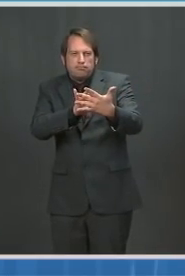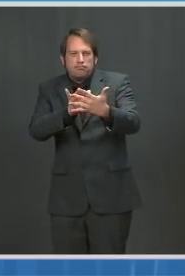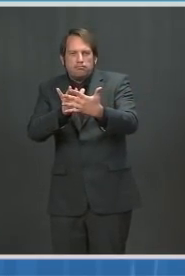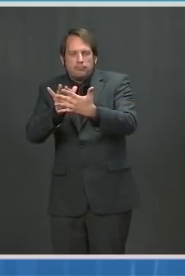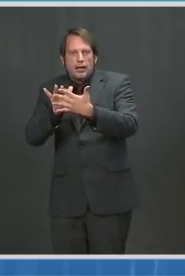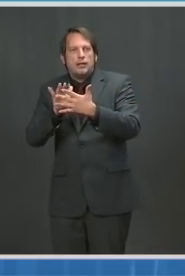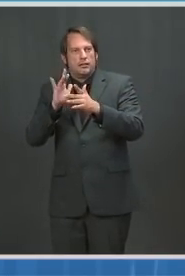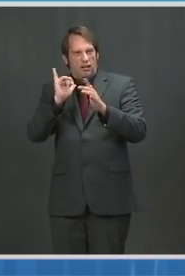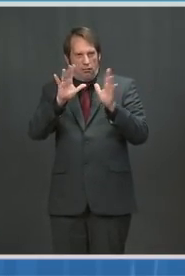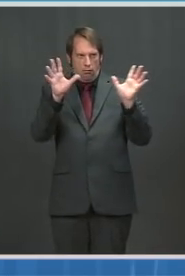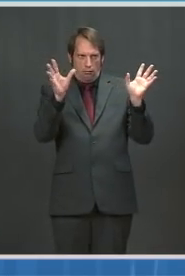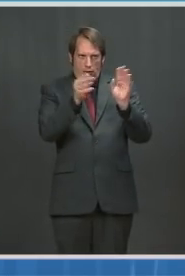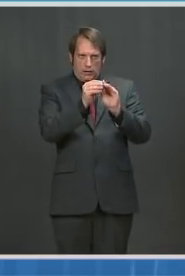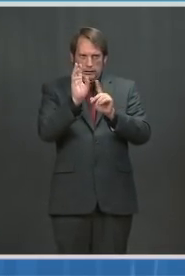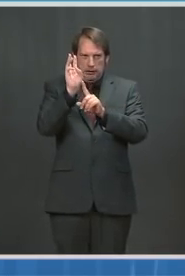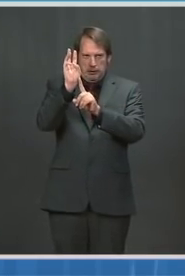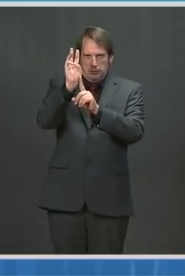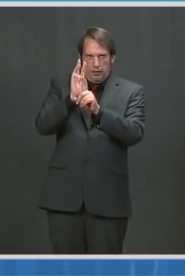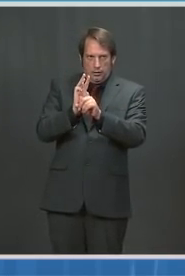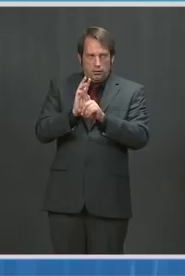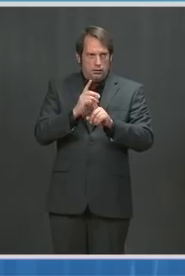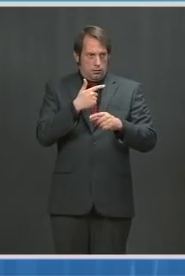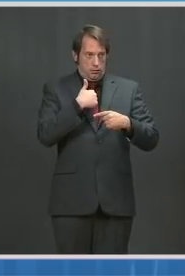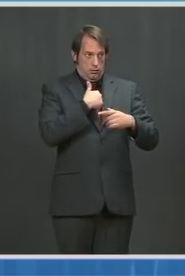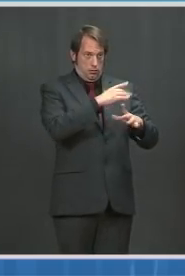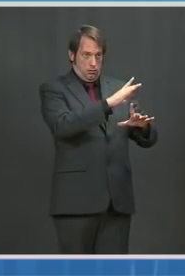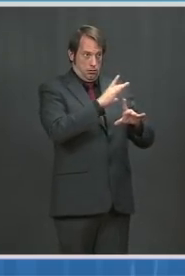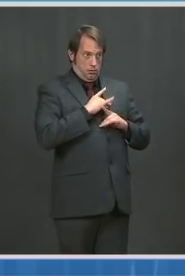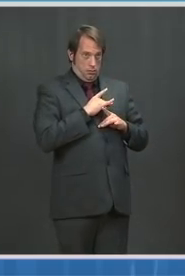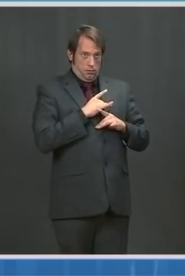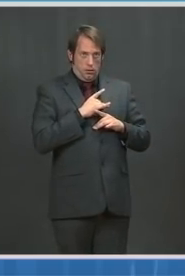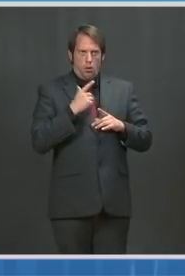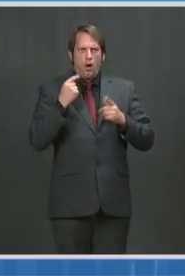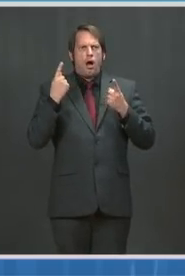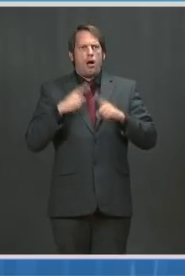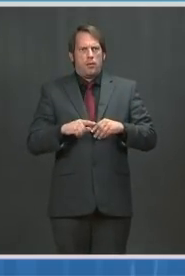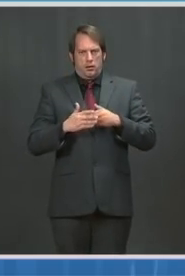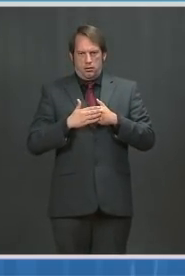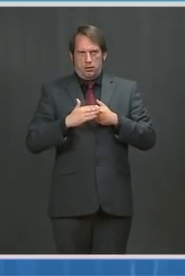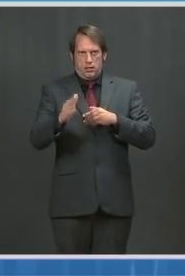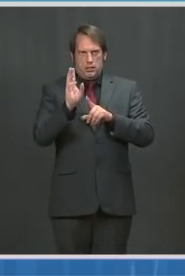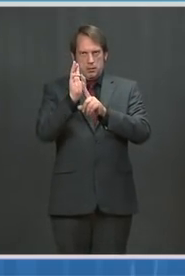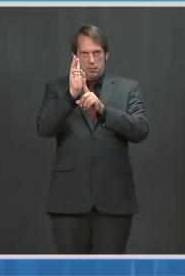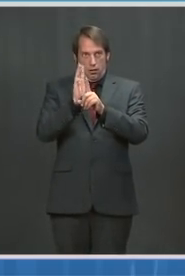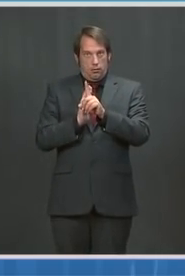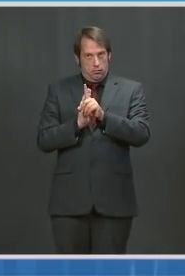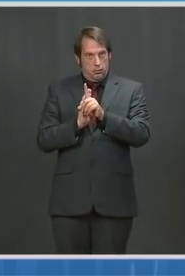I want people to realize that that's at least six months. They did not look further than this,